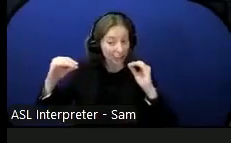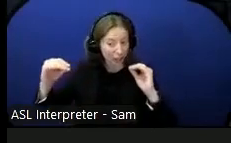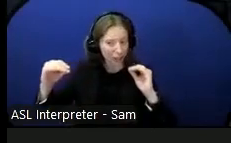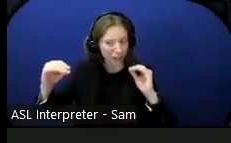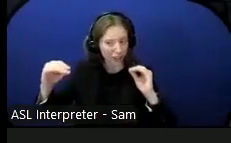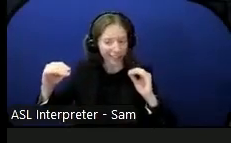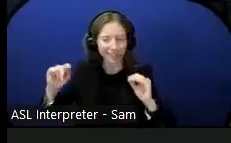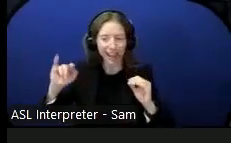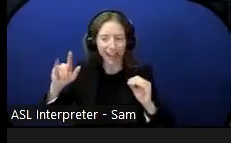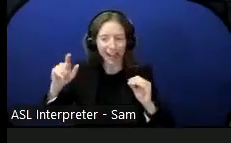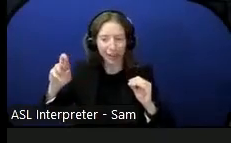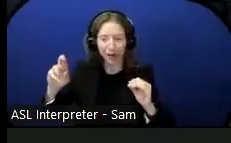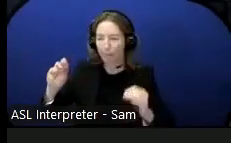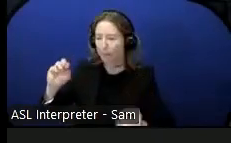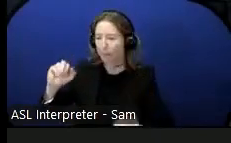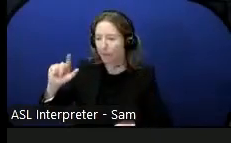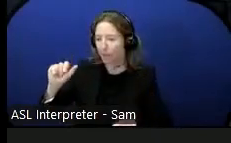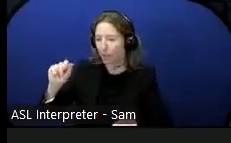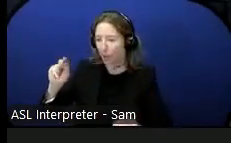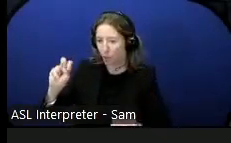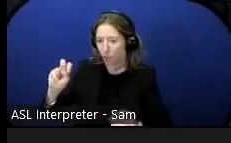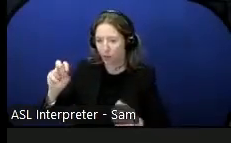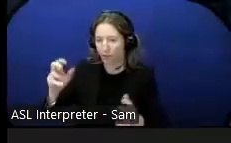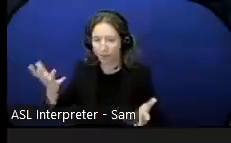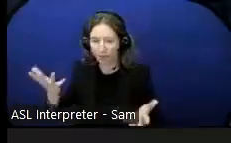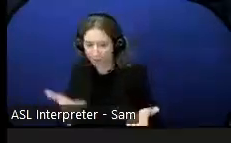Tyler is a really remarkable person